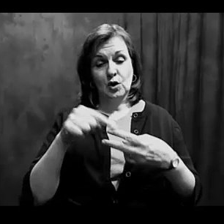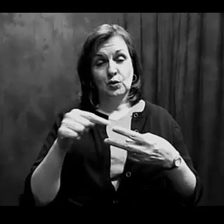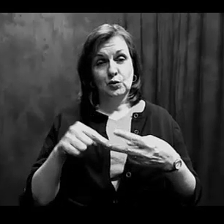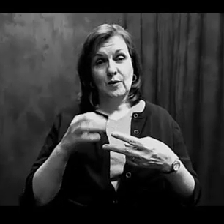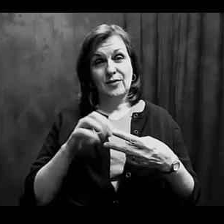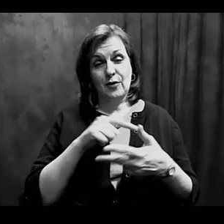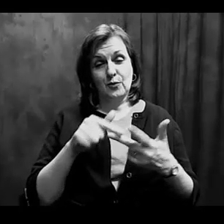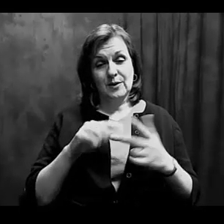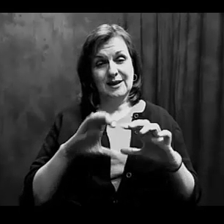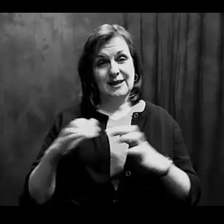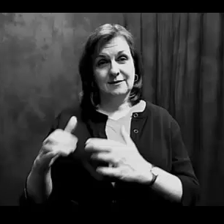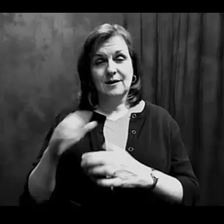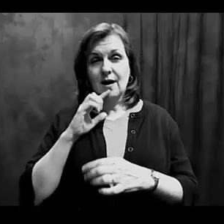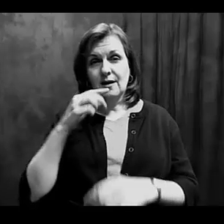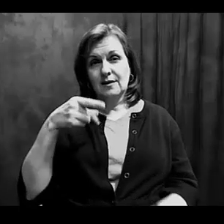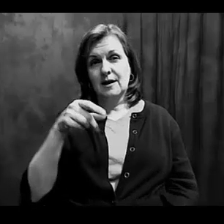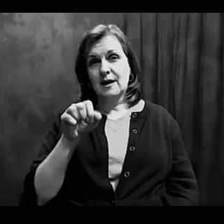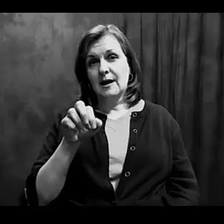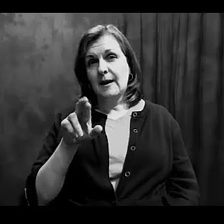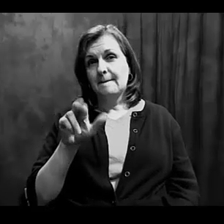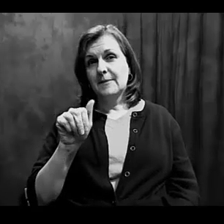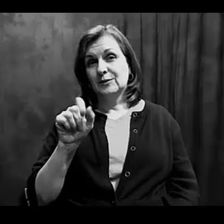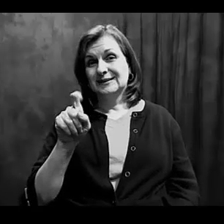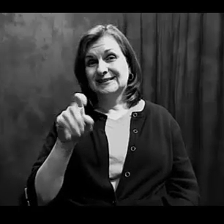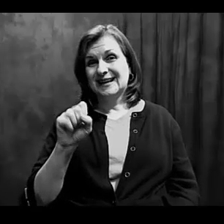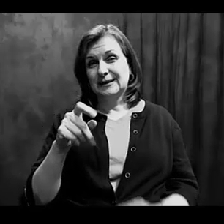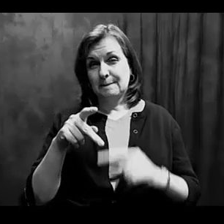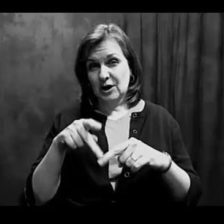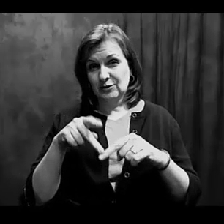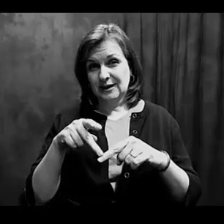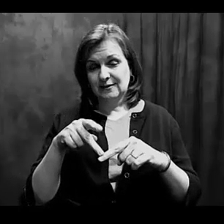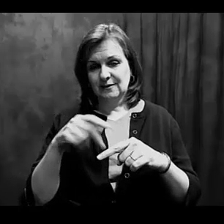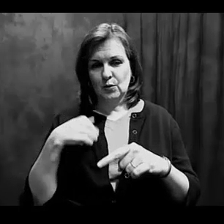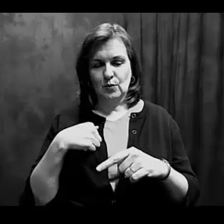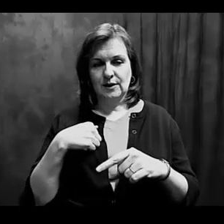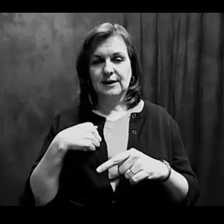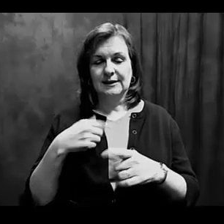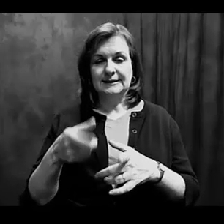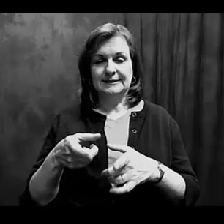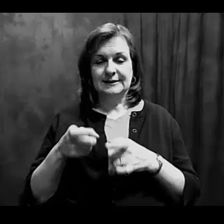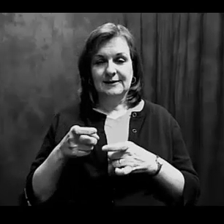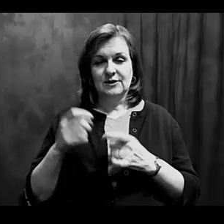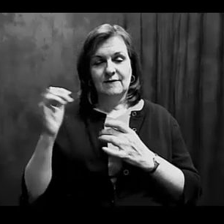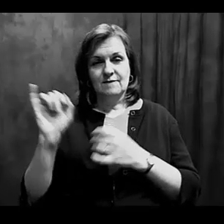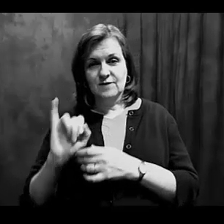two of the three classes actually parasites so we worry about infection from